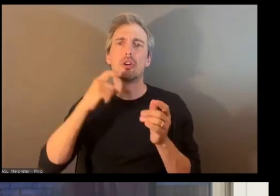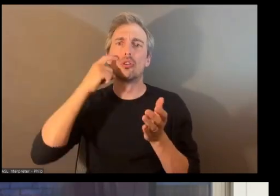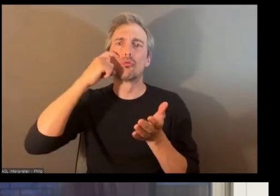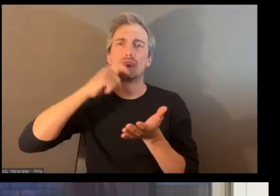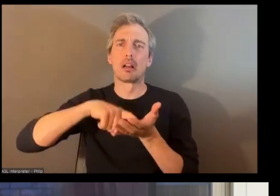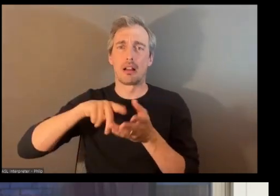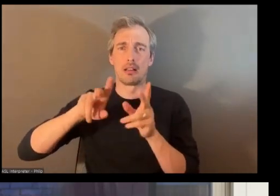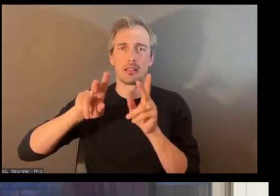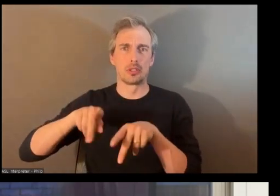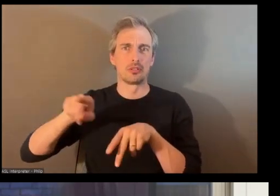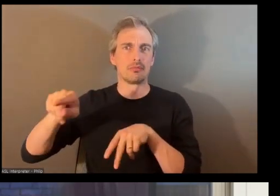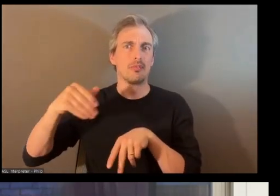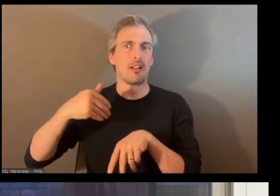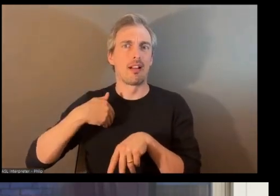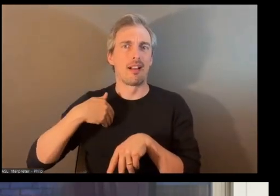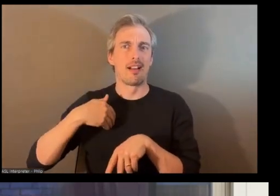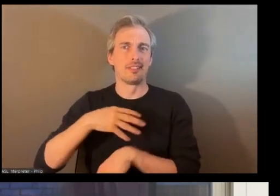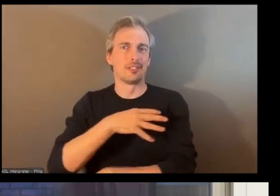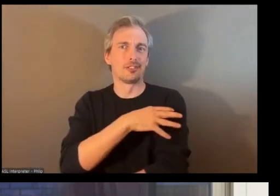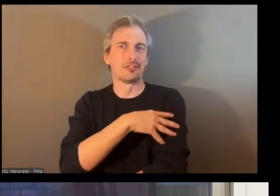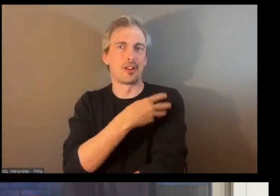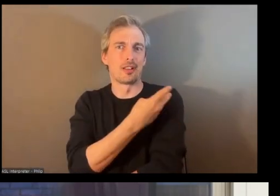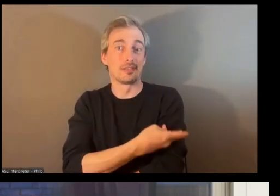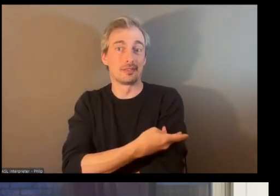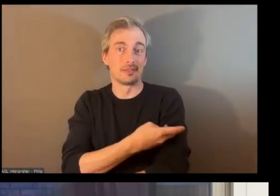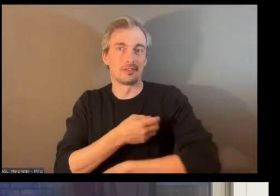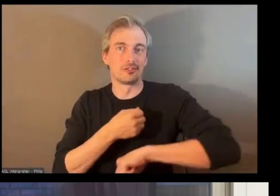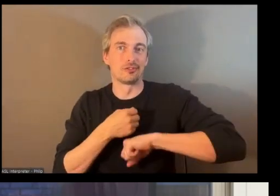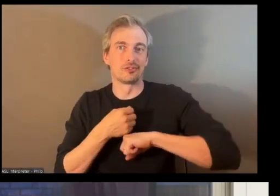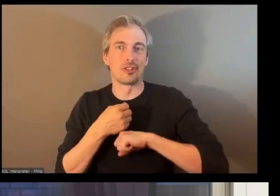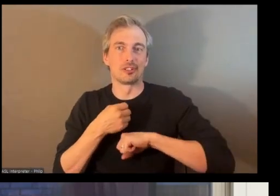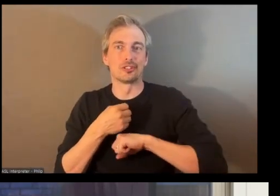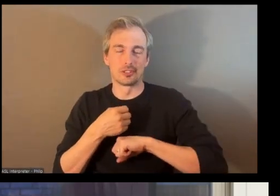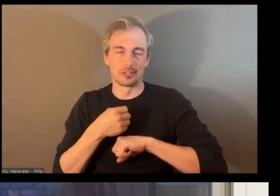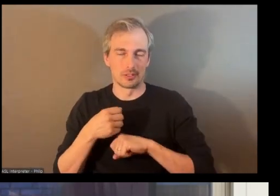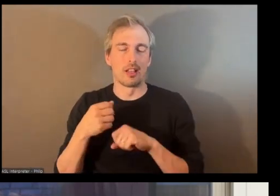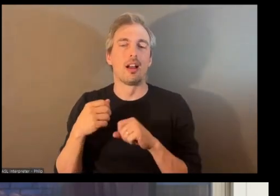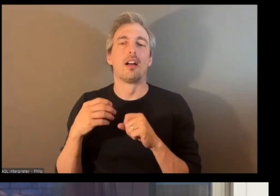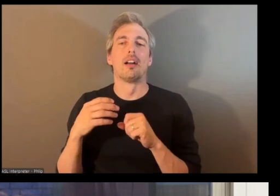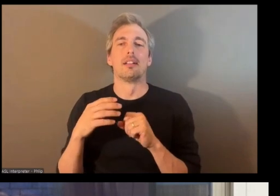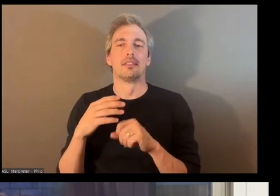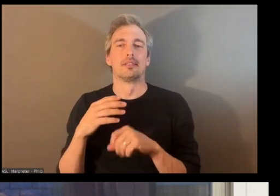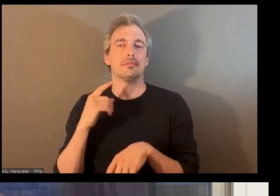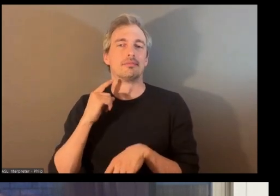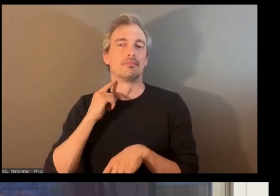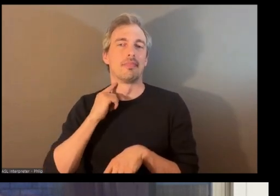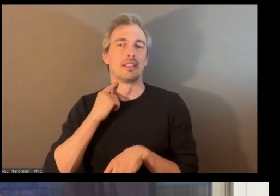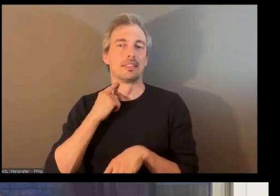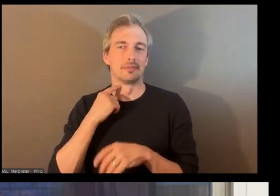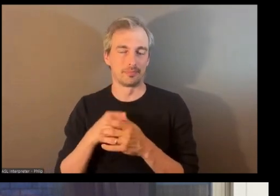So I think... You know... This is a situation where someone clearly has a high language proficiency.